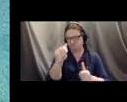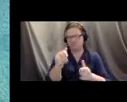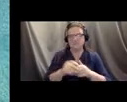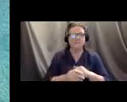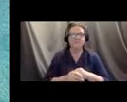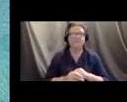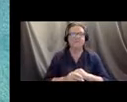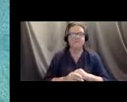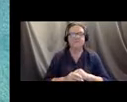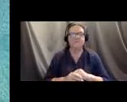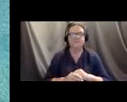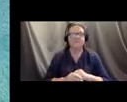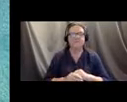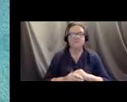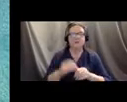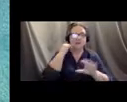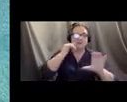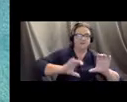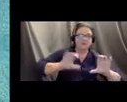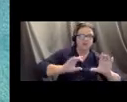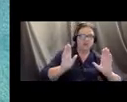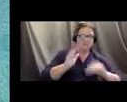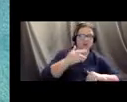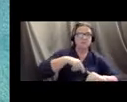If it goes into the chat, we'll read it for you.